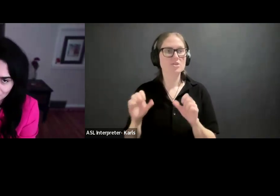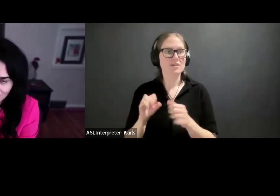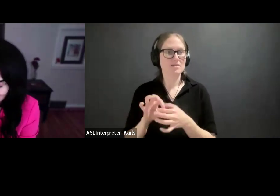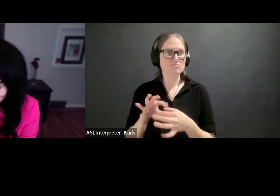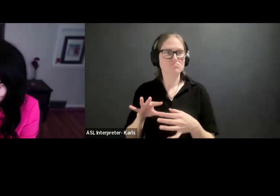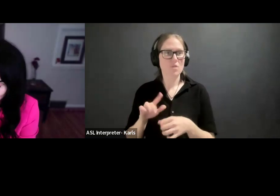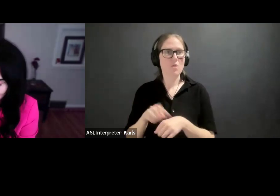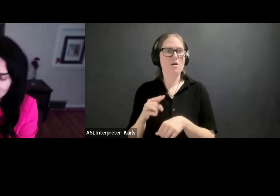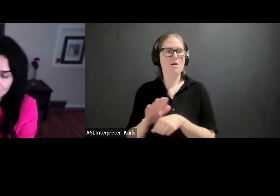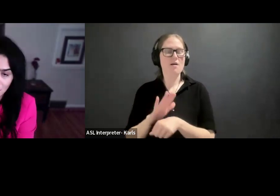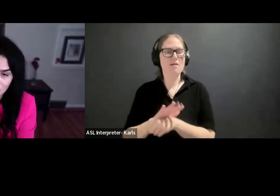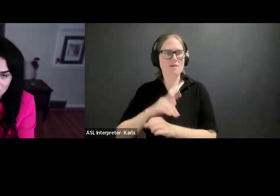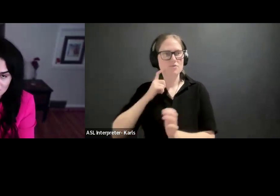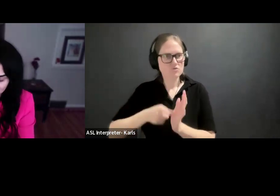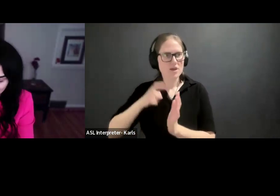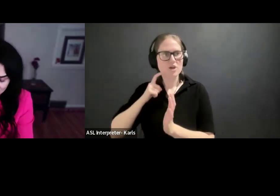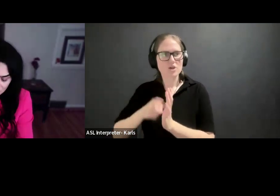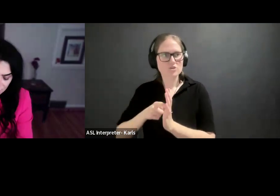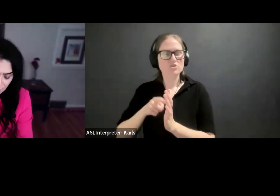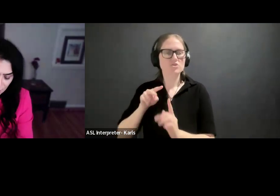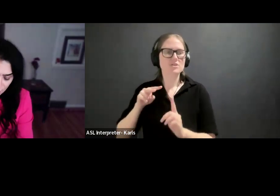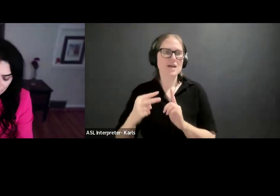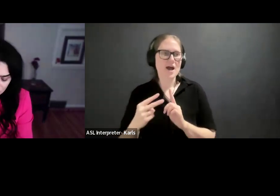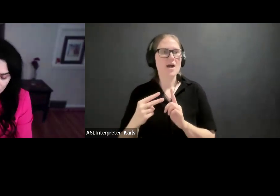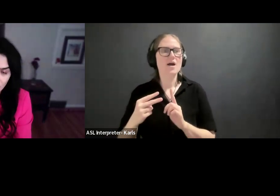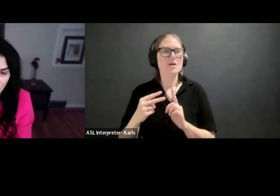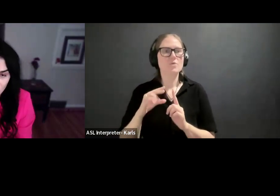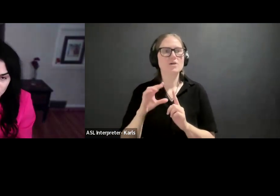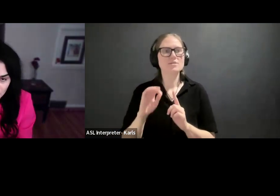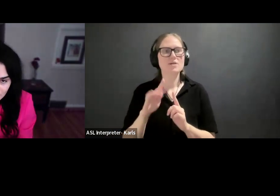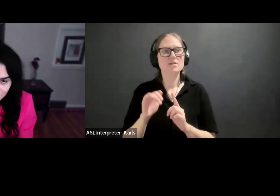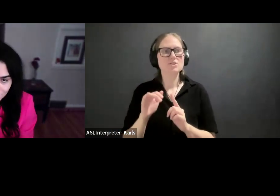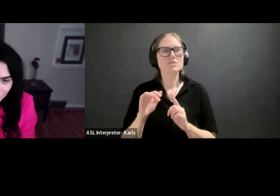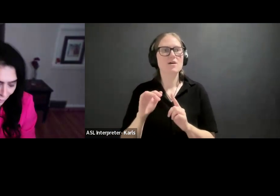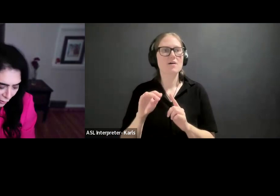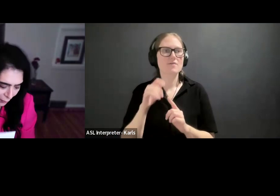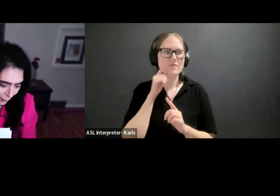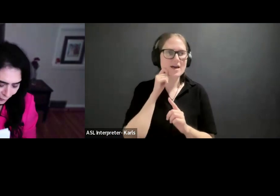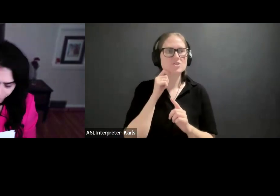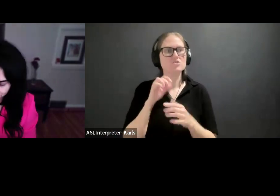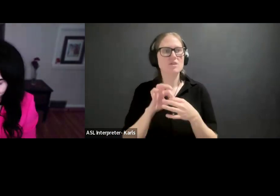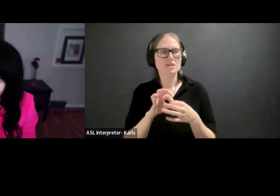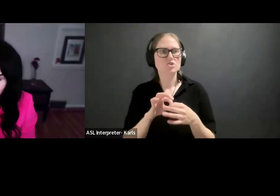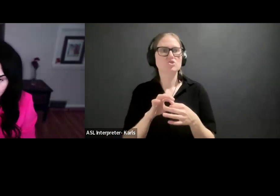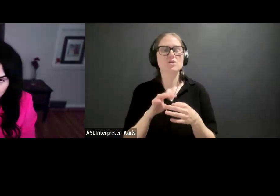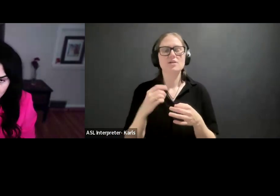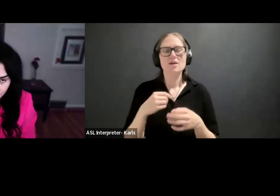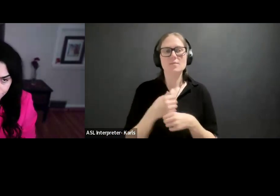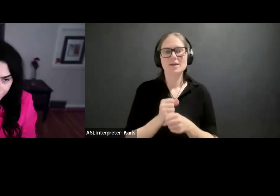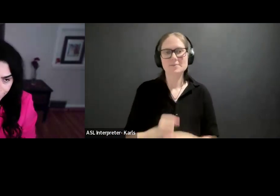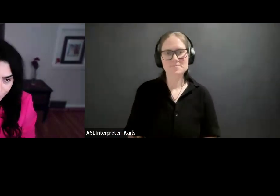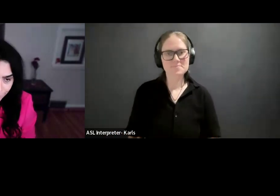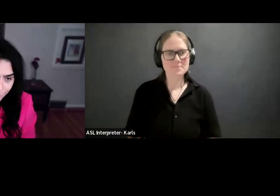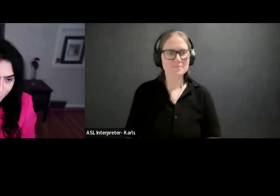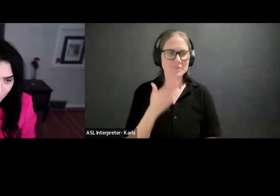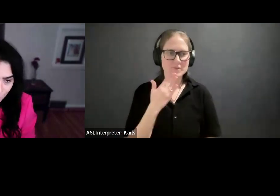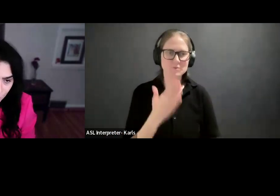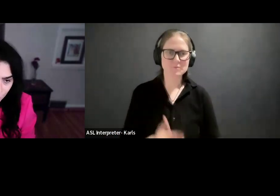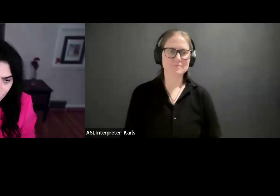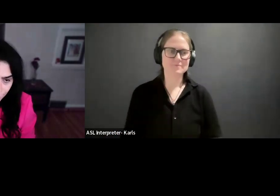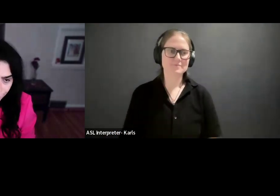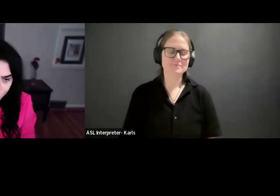sideways ontologies of flesh, relation, and we're making. Thank you.